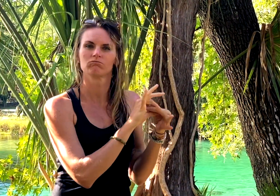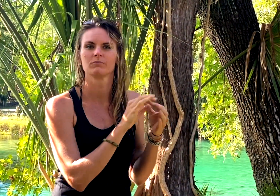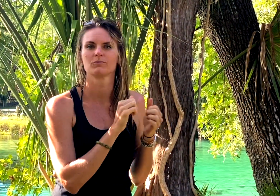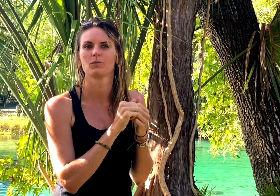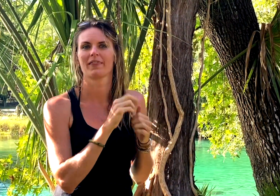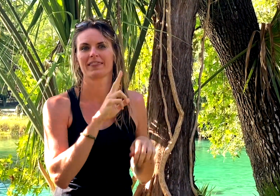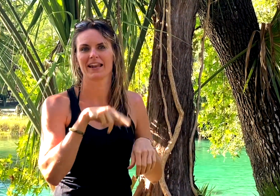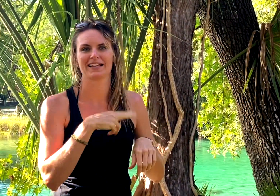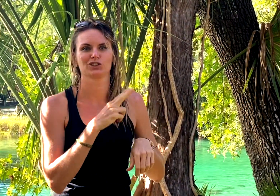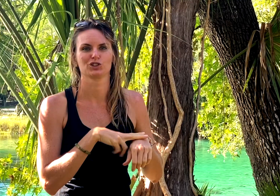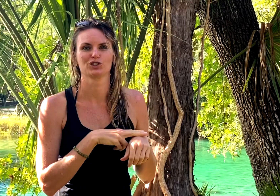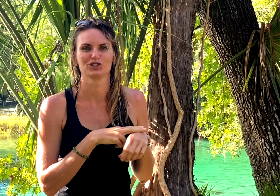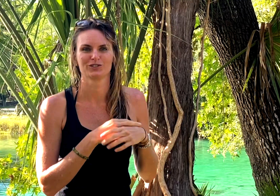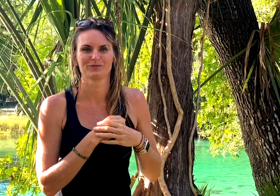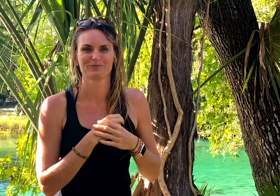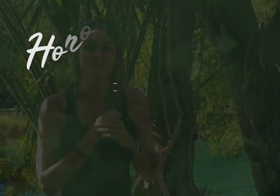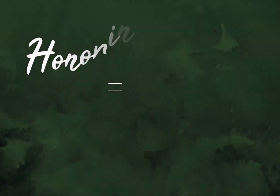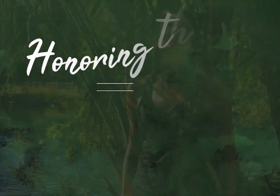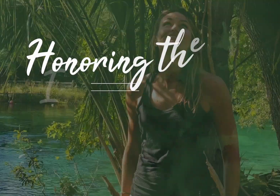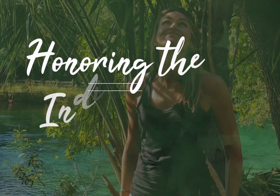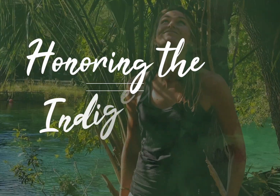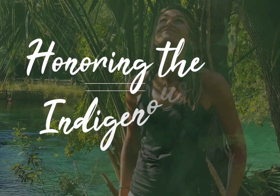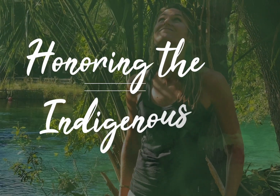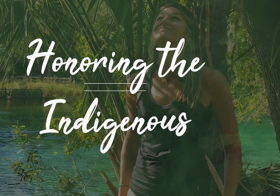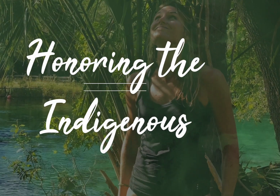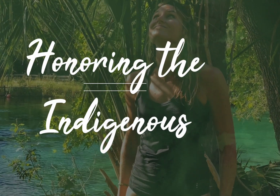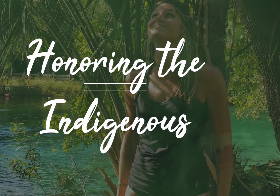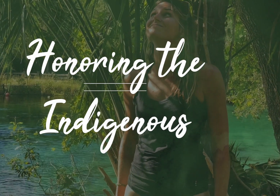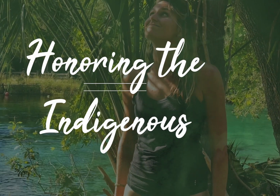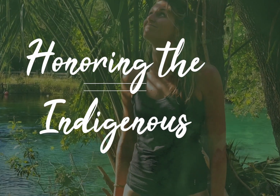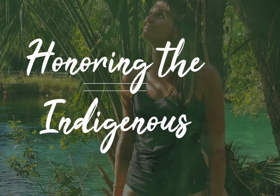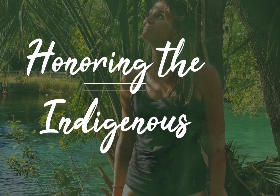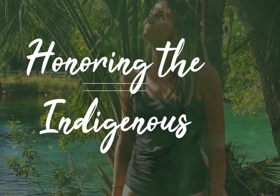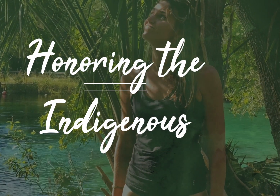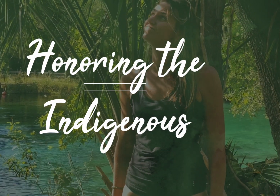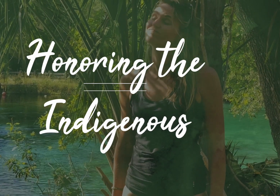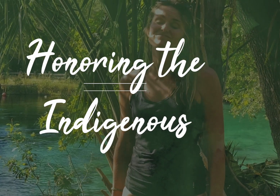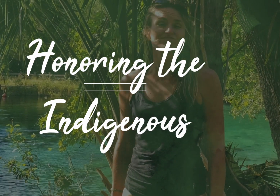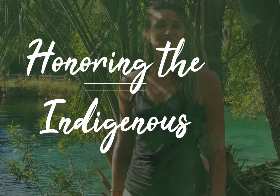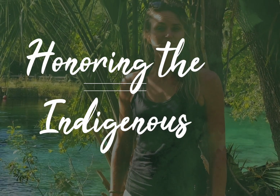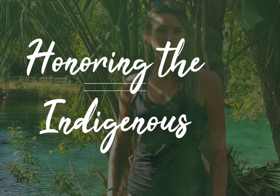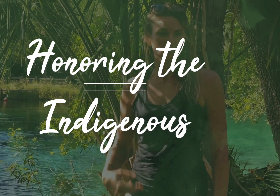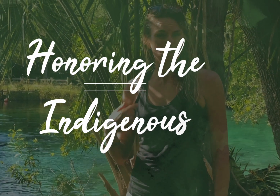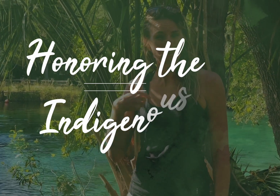Nature.